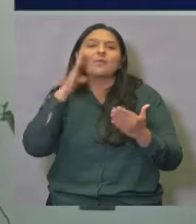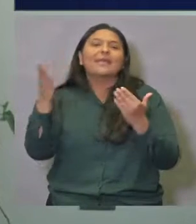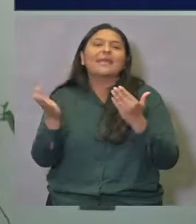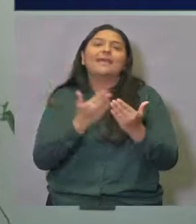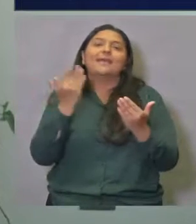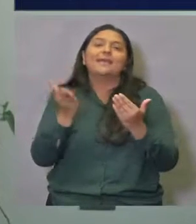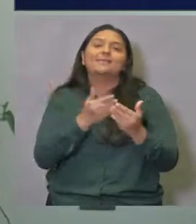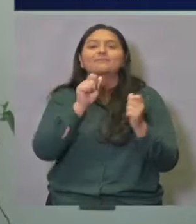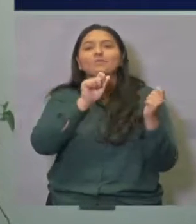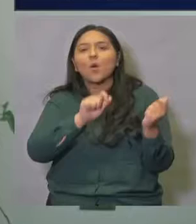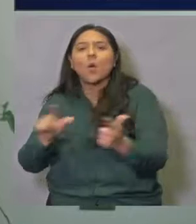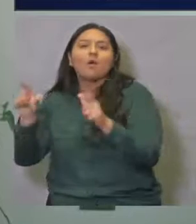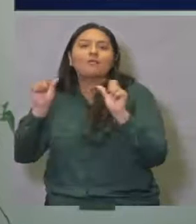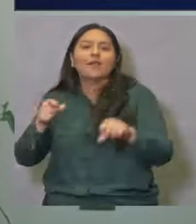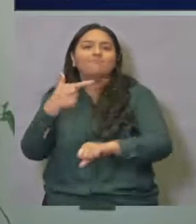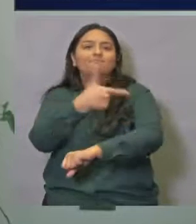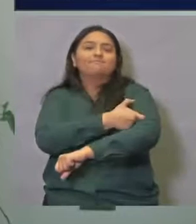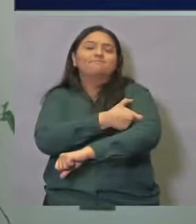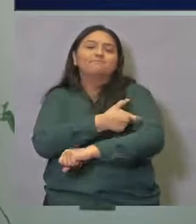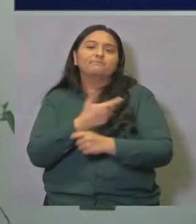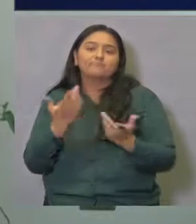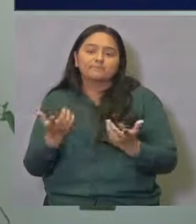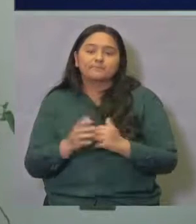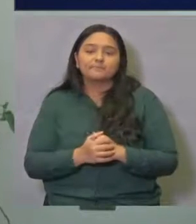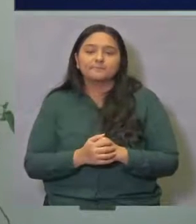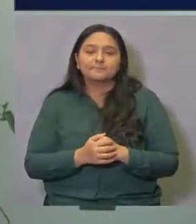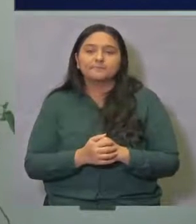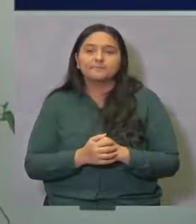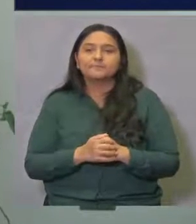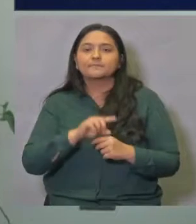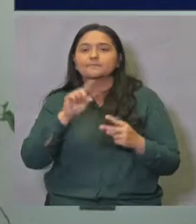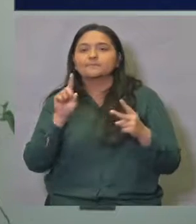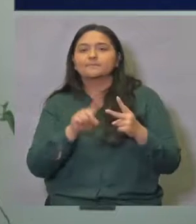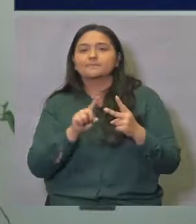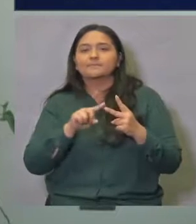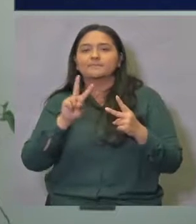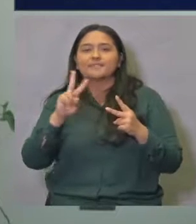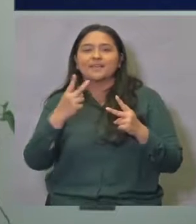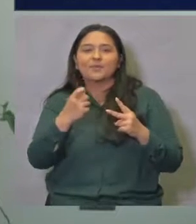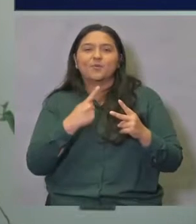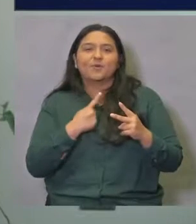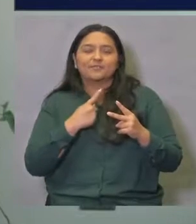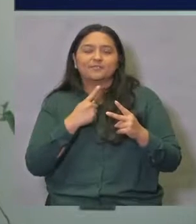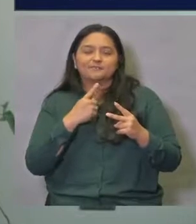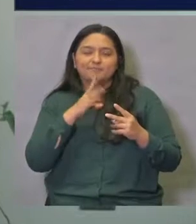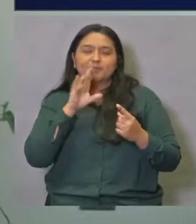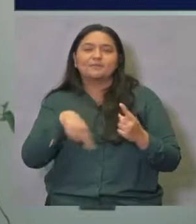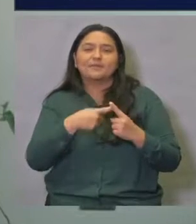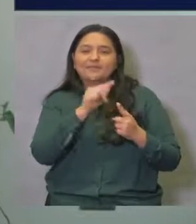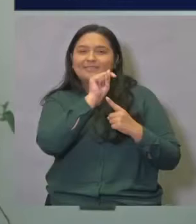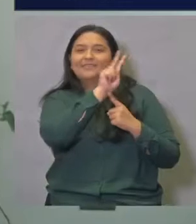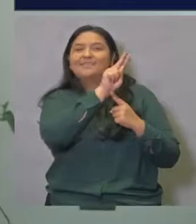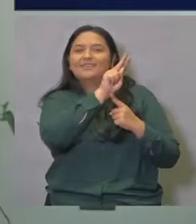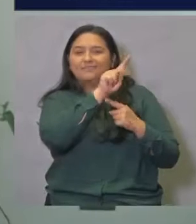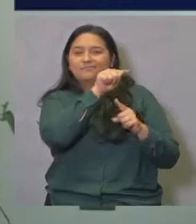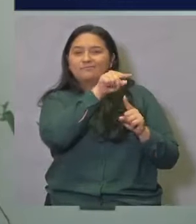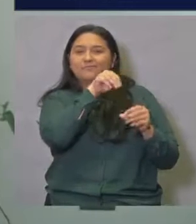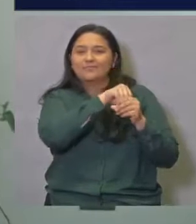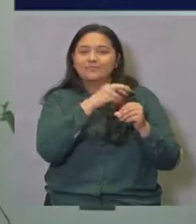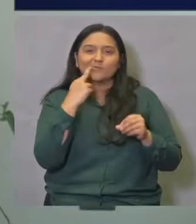WE HAVE AMPLE VACCINE SO THAT IT'S VERY EASY FOR EVERY SINGLE PERSON TO HAVE ACCESS TO THAT